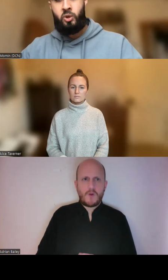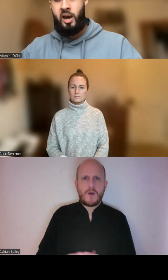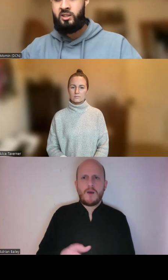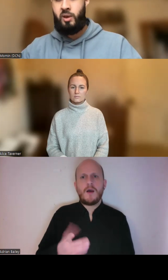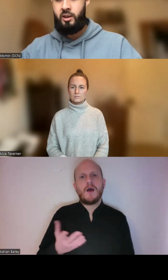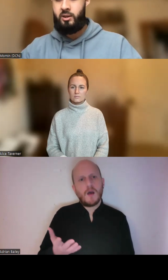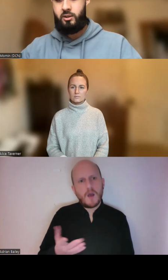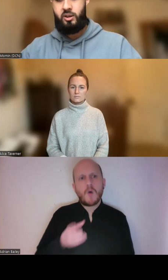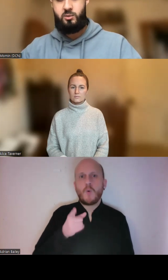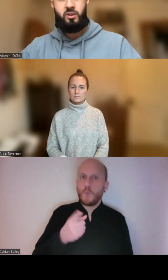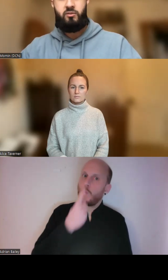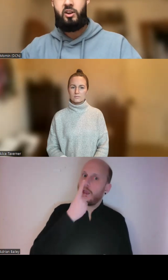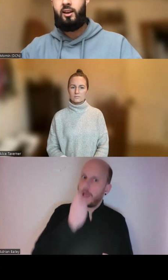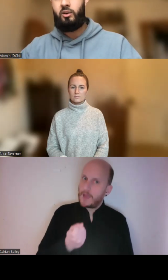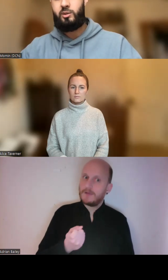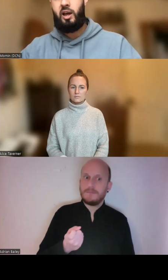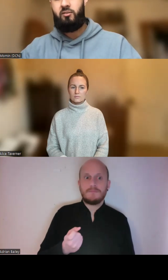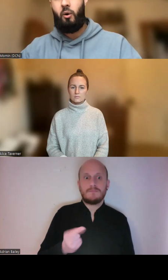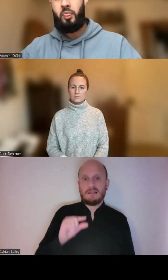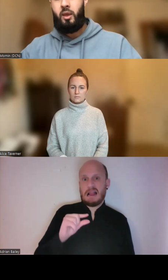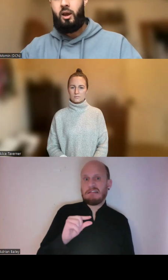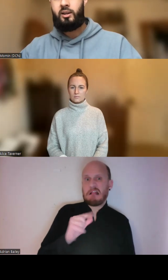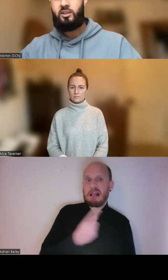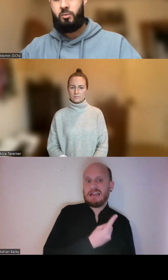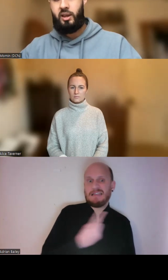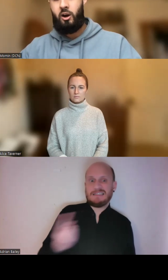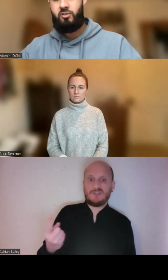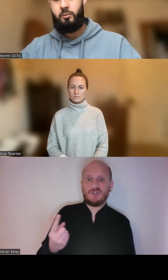You can spend you can spend very little on each platform and get something out of it